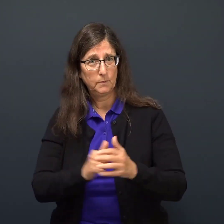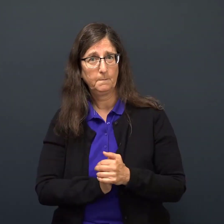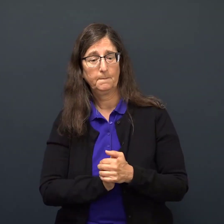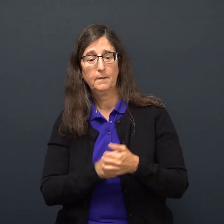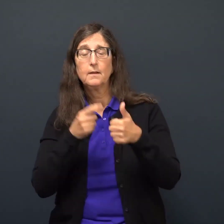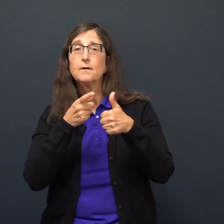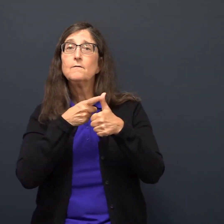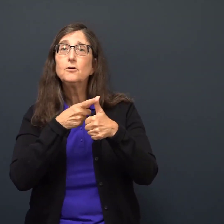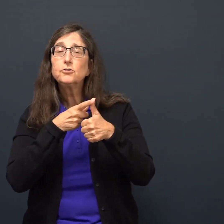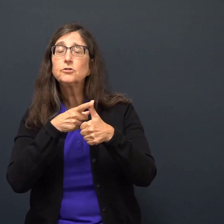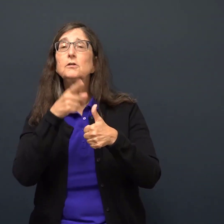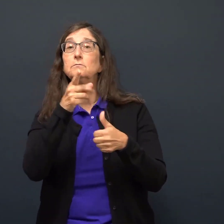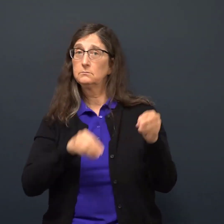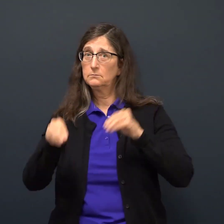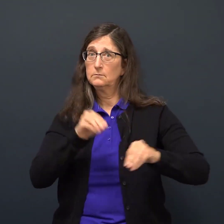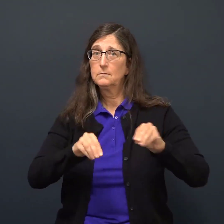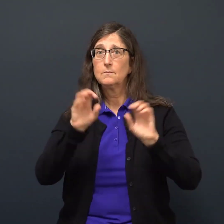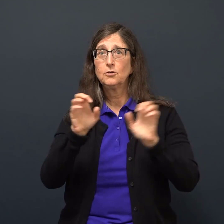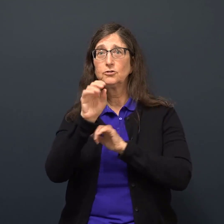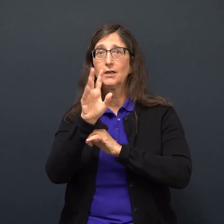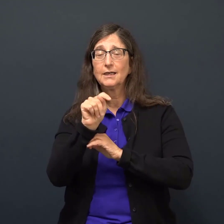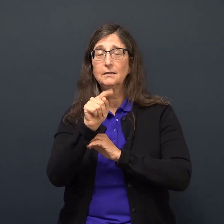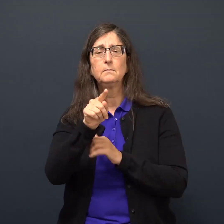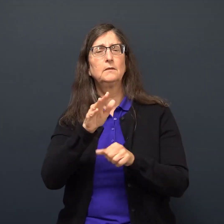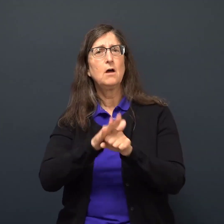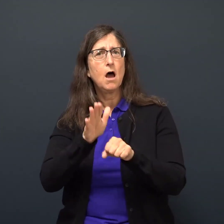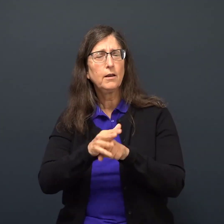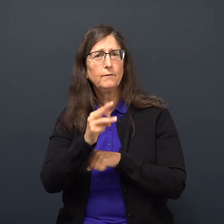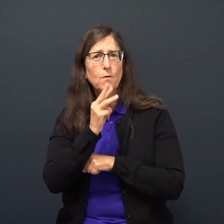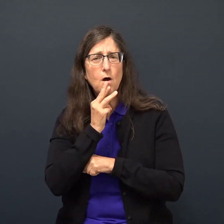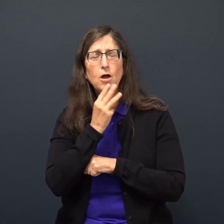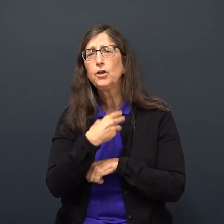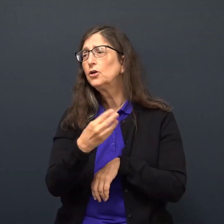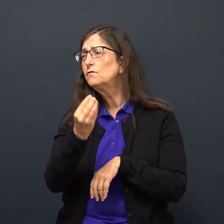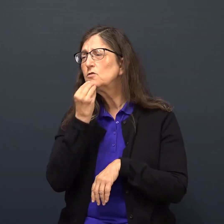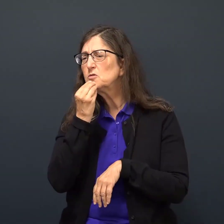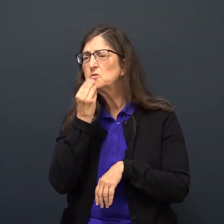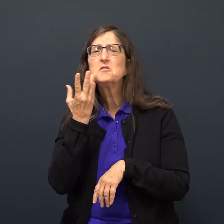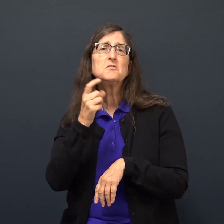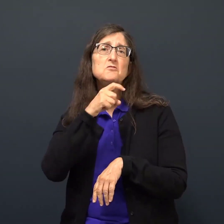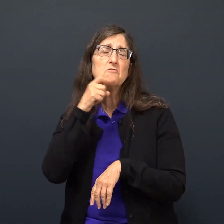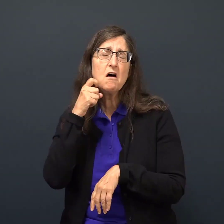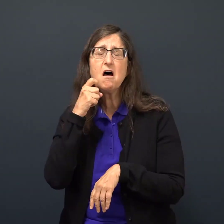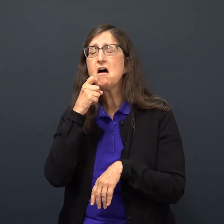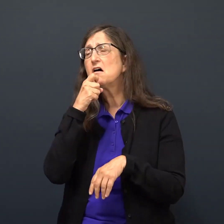First, pack an emergency kit. Make sure you have enough water and dry or canned food,